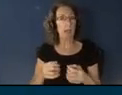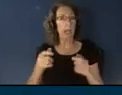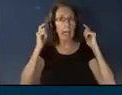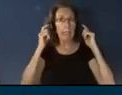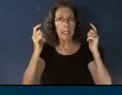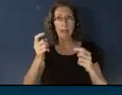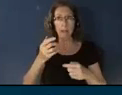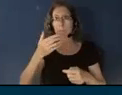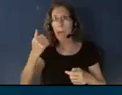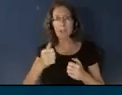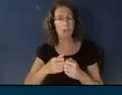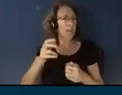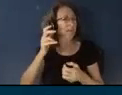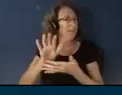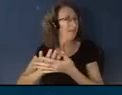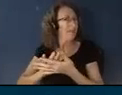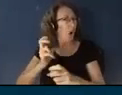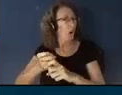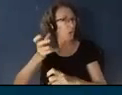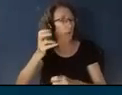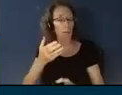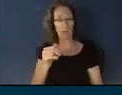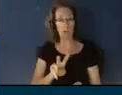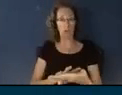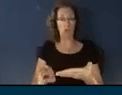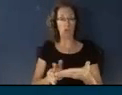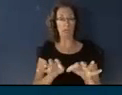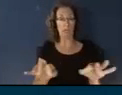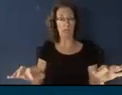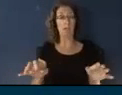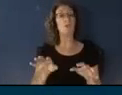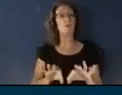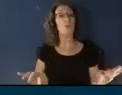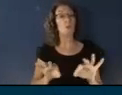speakers may not be working so this is critical that you have all the presentations captioned